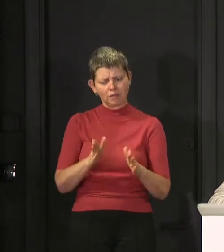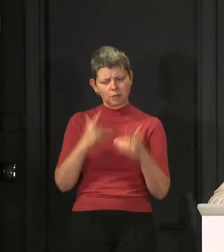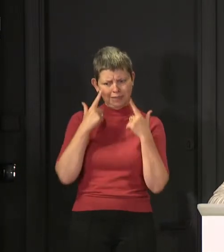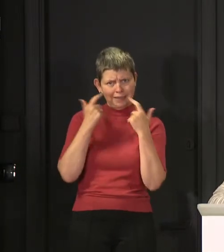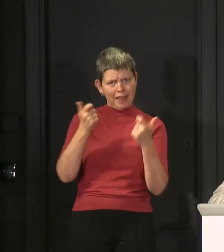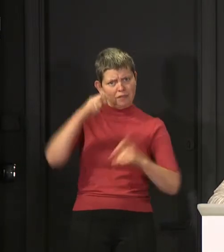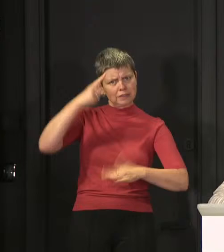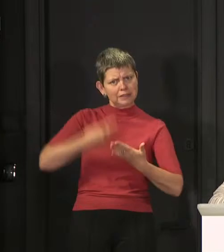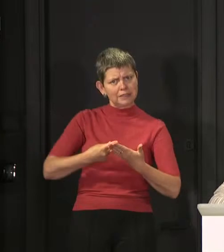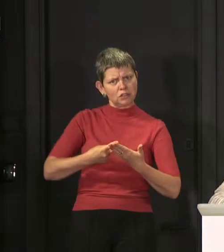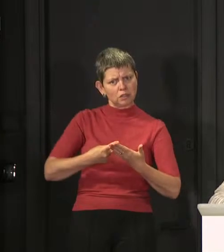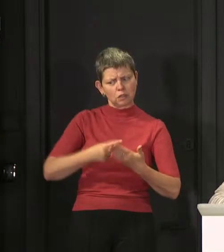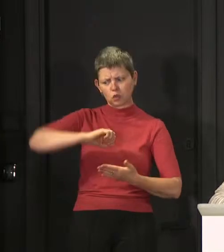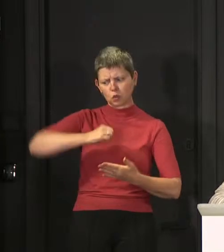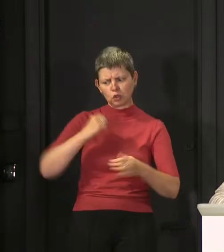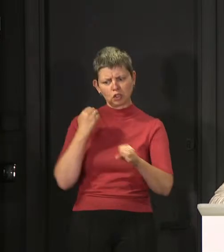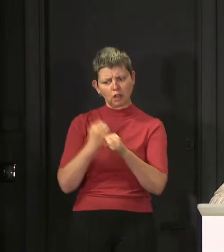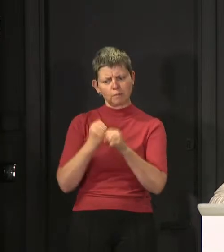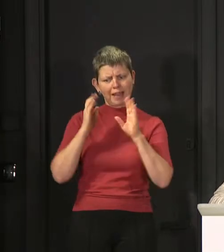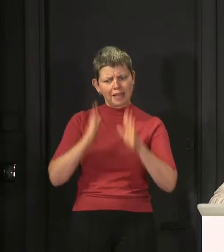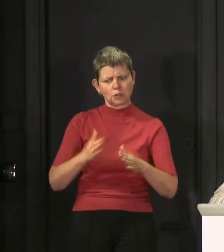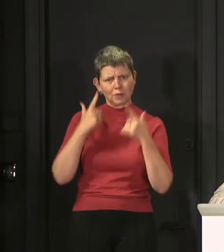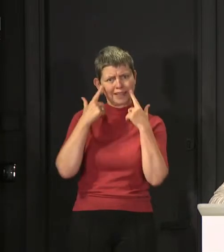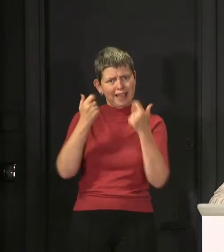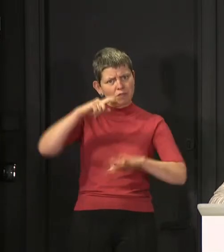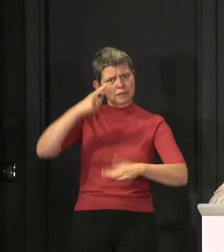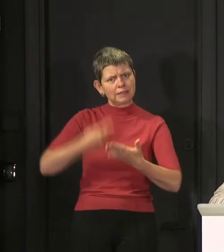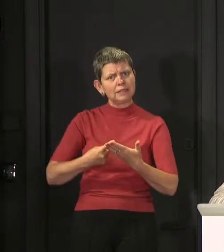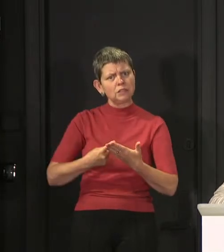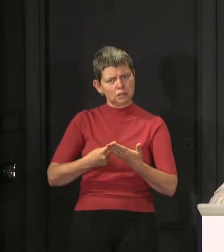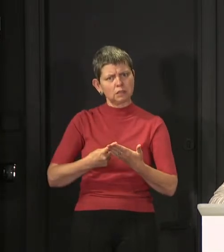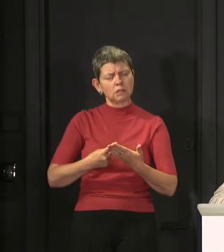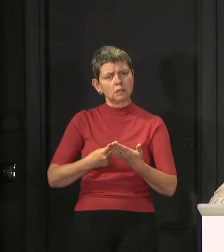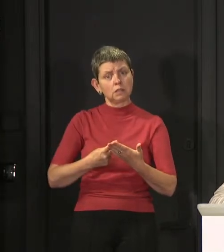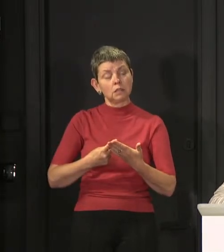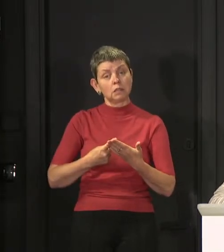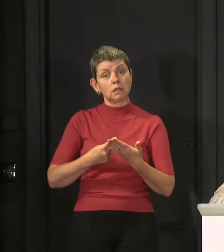decisions, on a rational basis. I have said, on a number of occasions so far, this is not